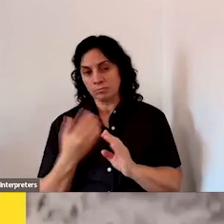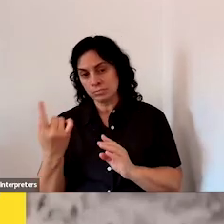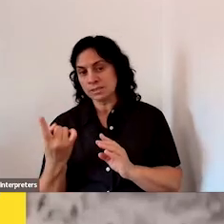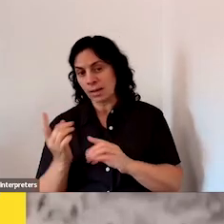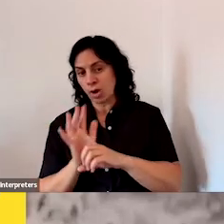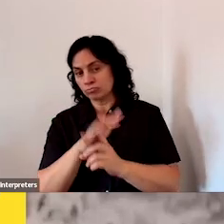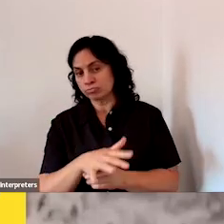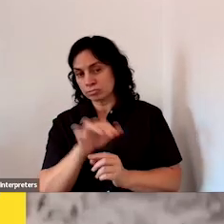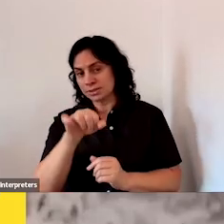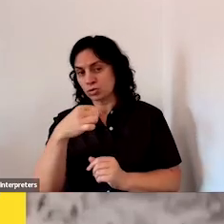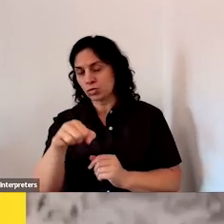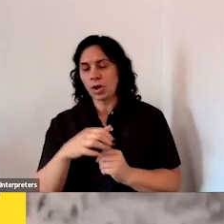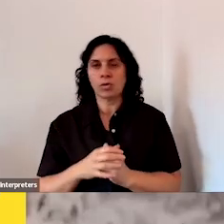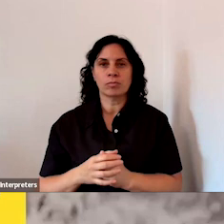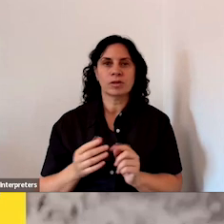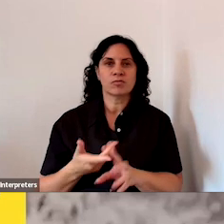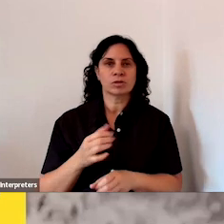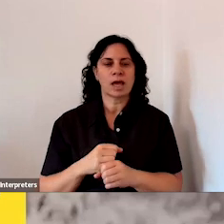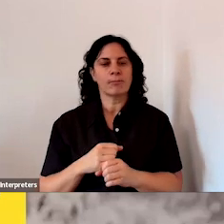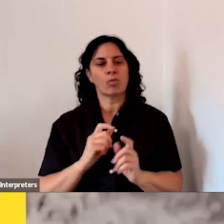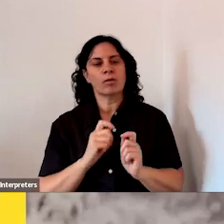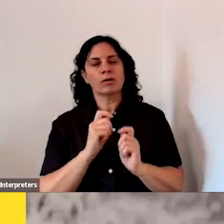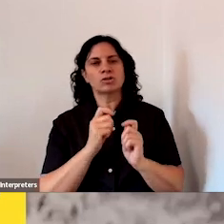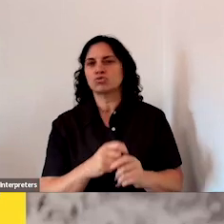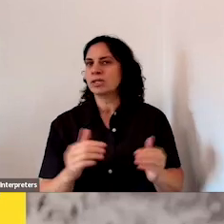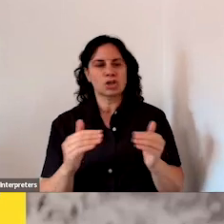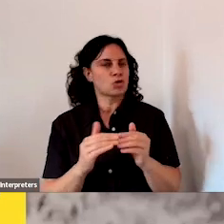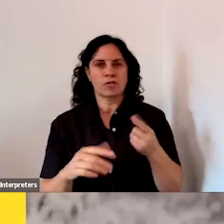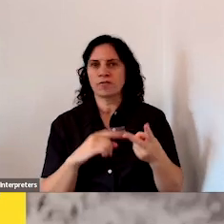This includes being treated unfairly, differently or with prejudice compared